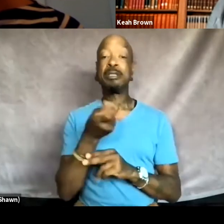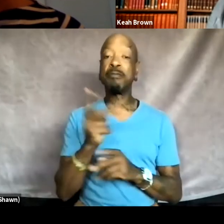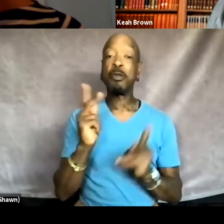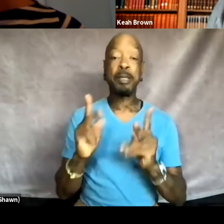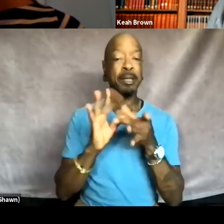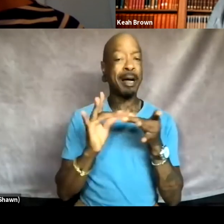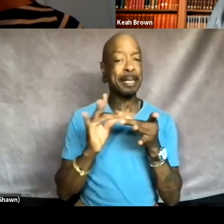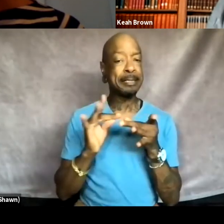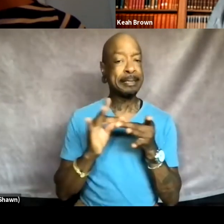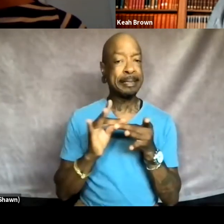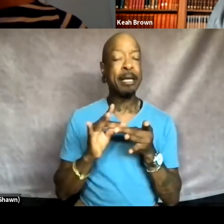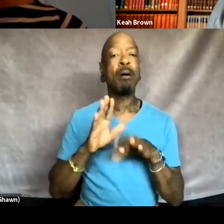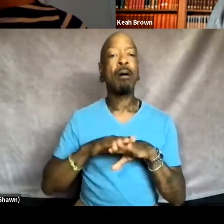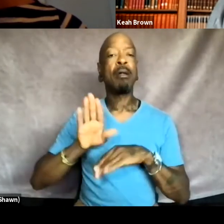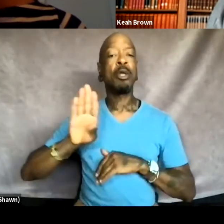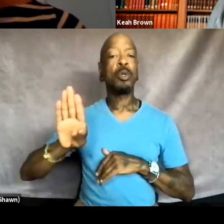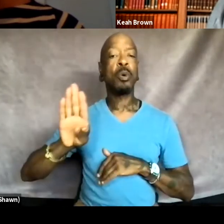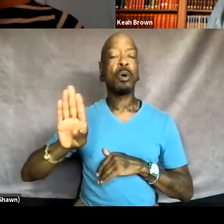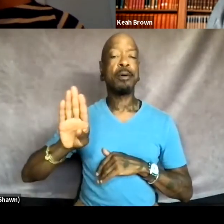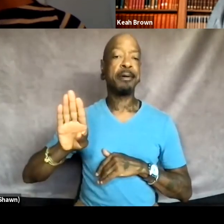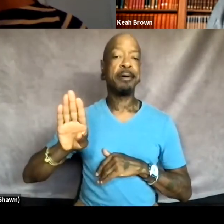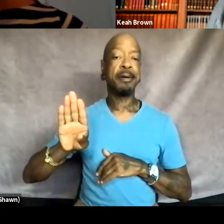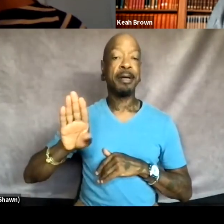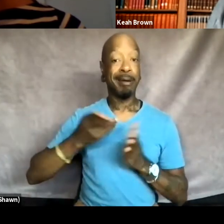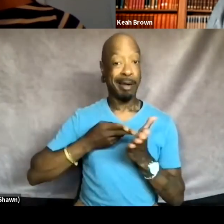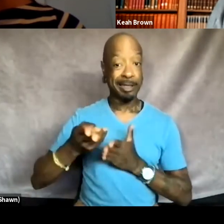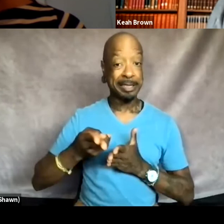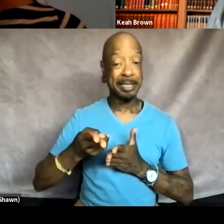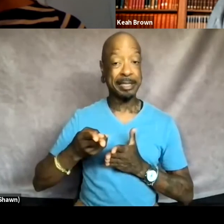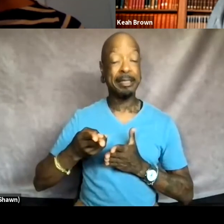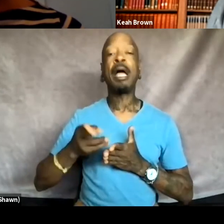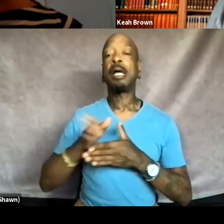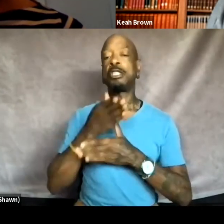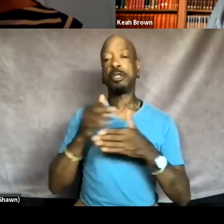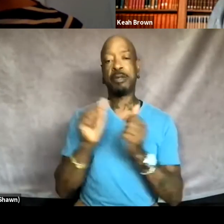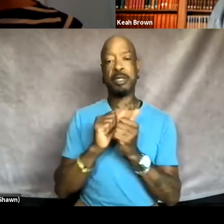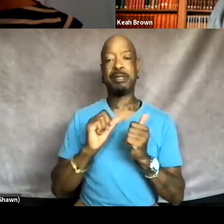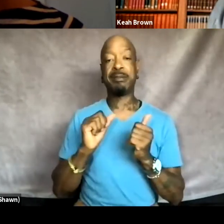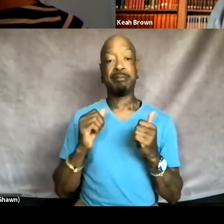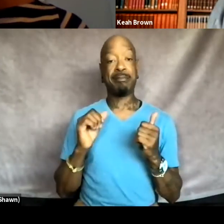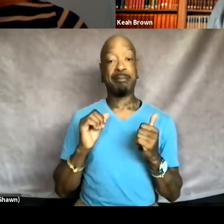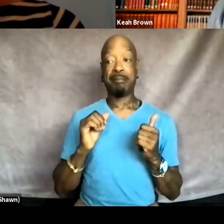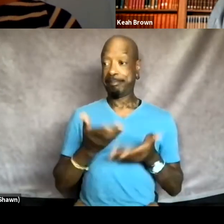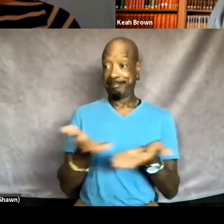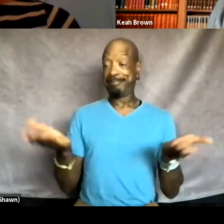on your and your honesty and your sharing with us this afternoon. Nicole Redding (she/her): and